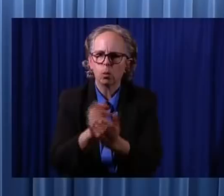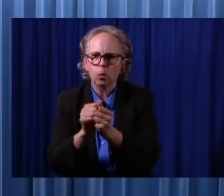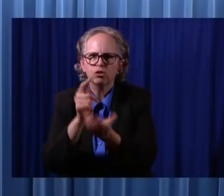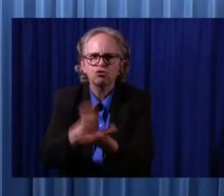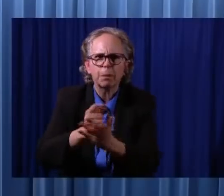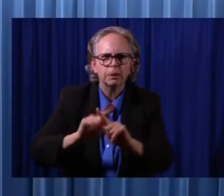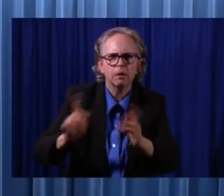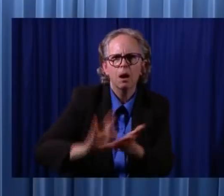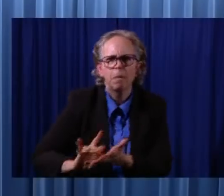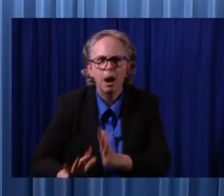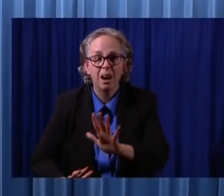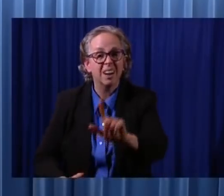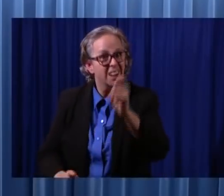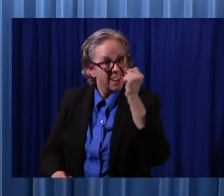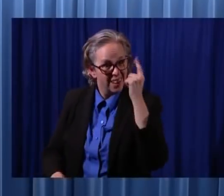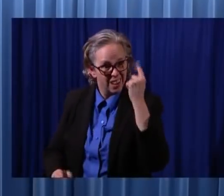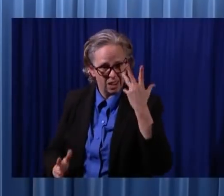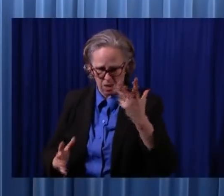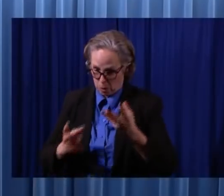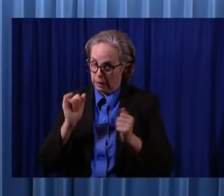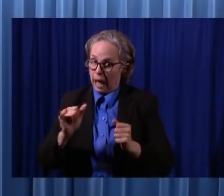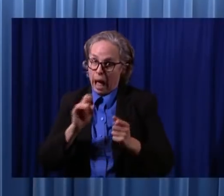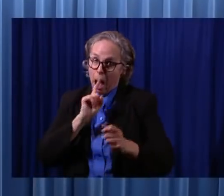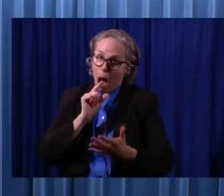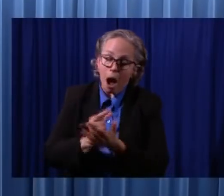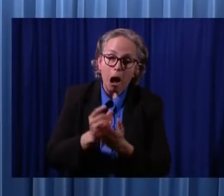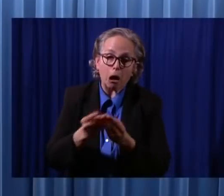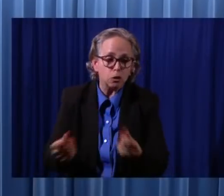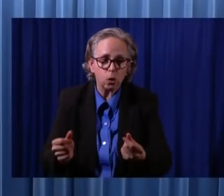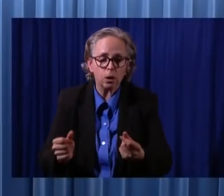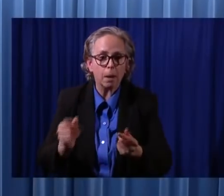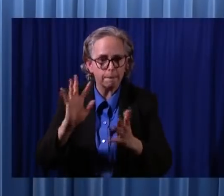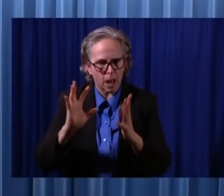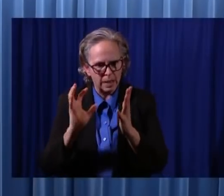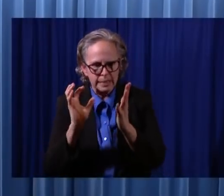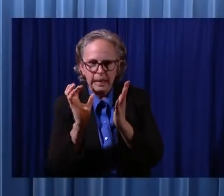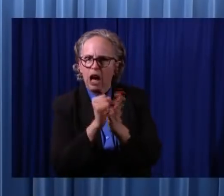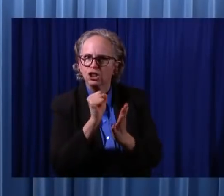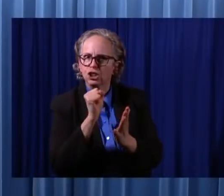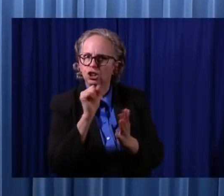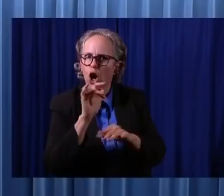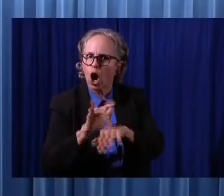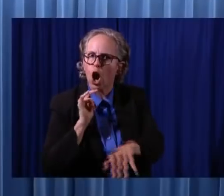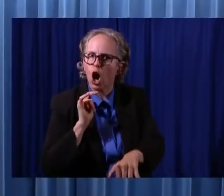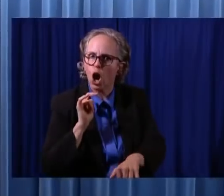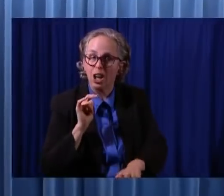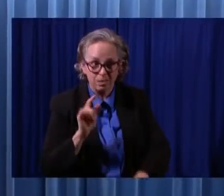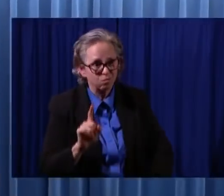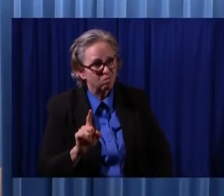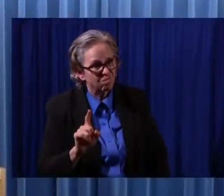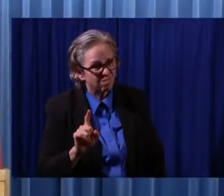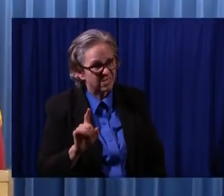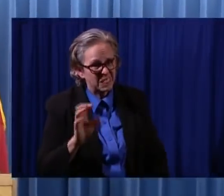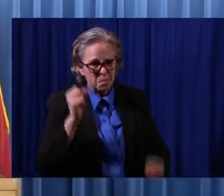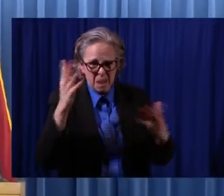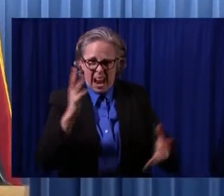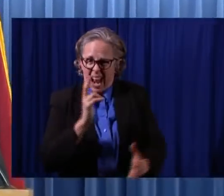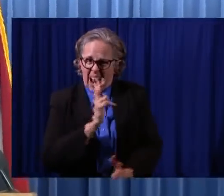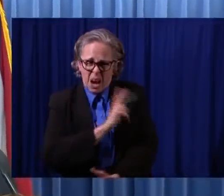CHANCE TO COMBAT AND LIFE- THREATENING DISEASE LIKE CANCER IS AN EARLY DIAGNOSIS, MEANING MAMMOGRAMS, SCREENING COLONOSCOPIES ARE ESSENTIAL